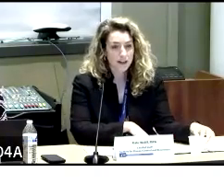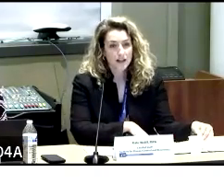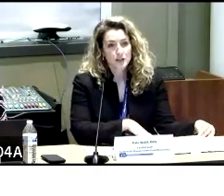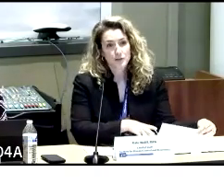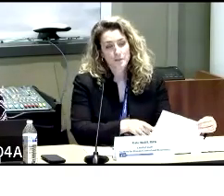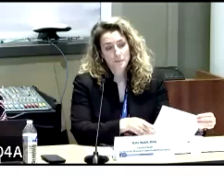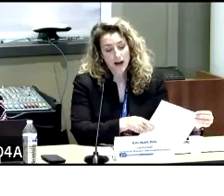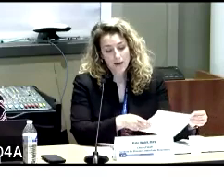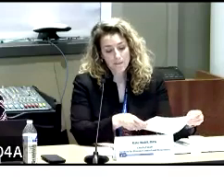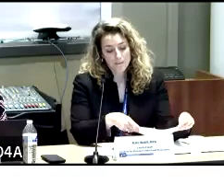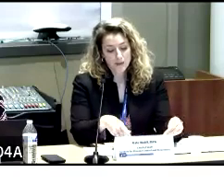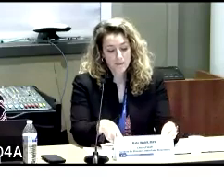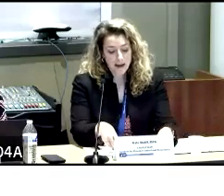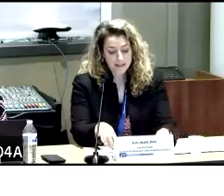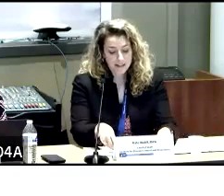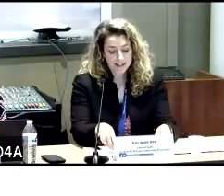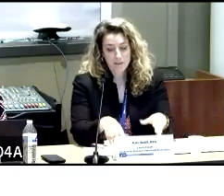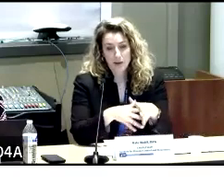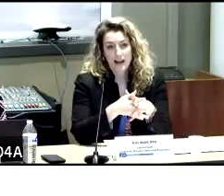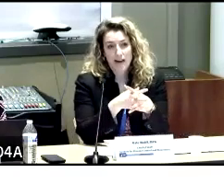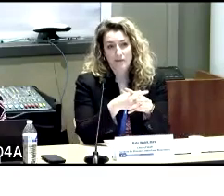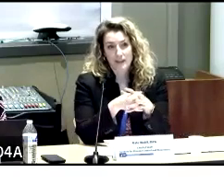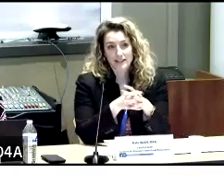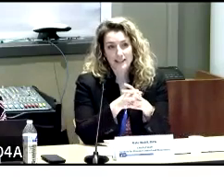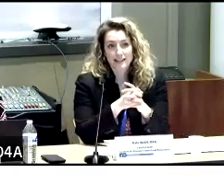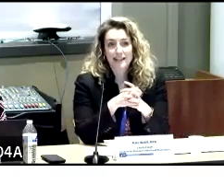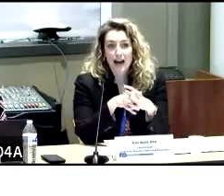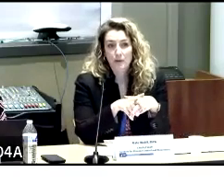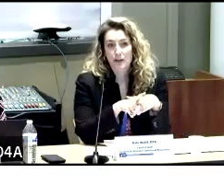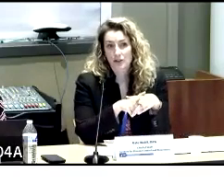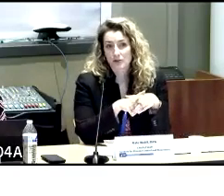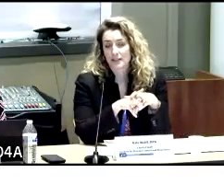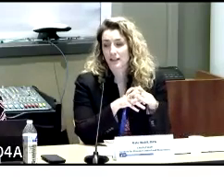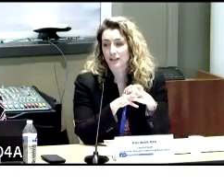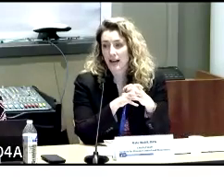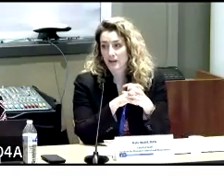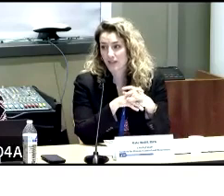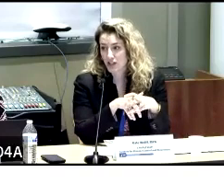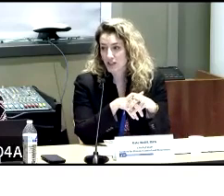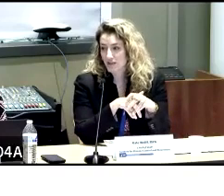So the best example that we have for this is how we are using the collaborative initiatives